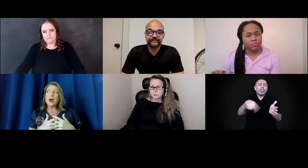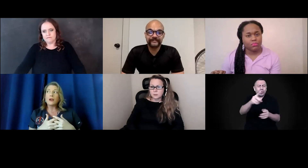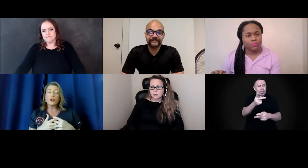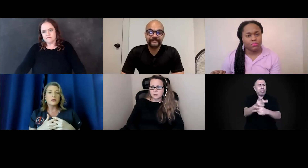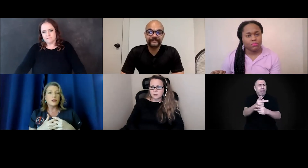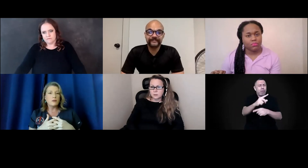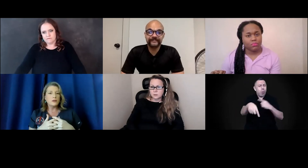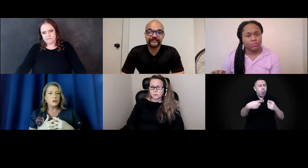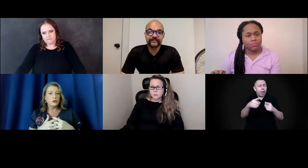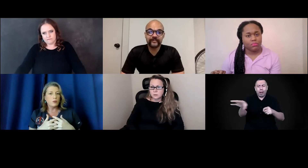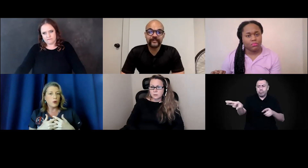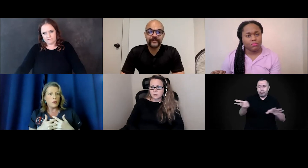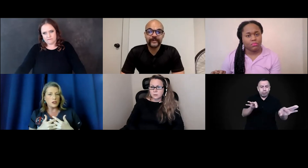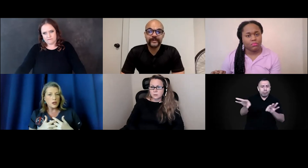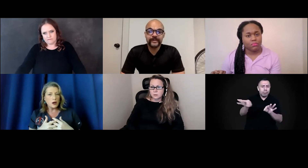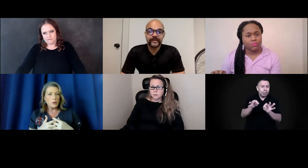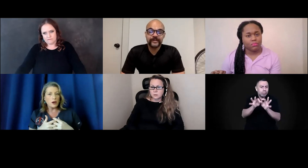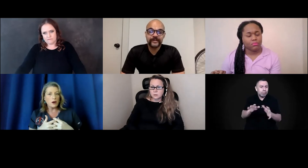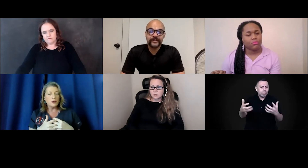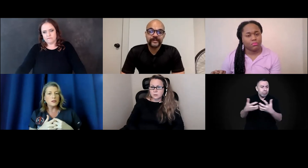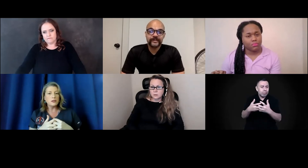I encourage them to do probationary periods.